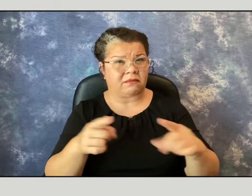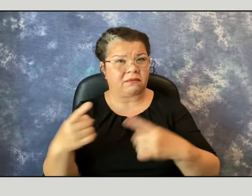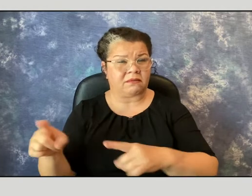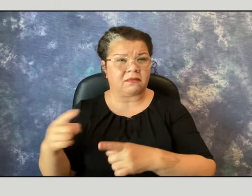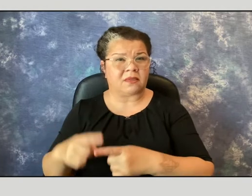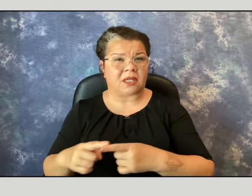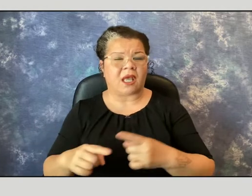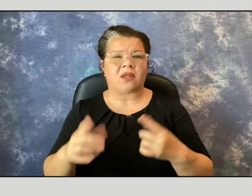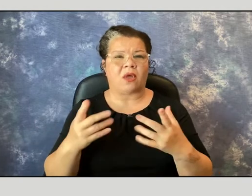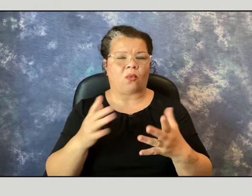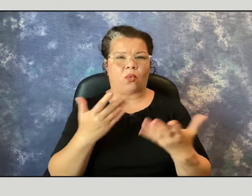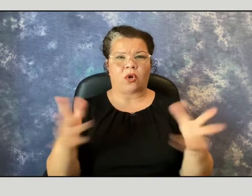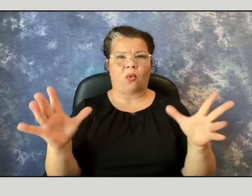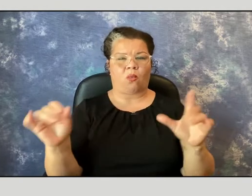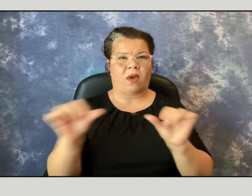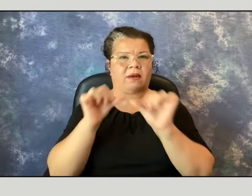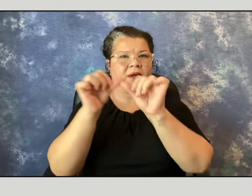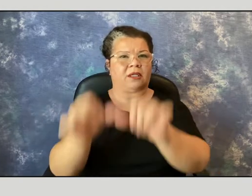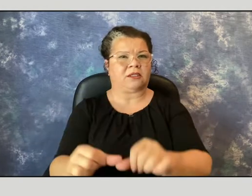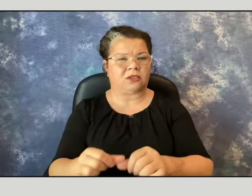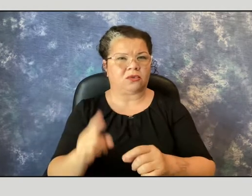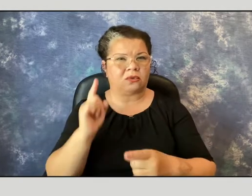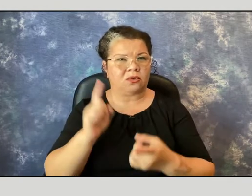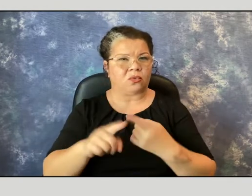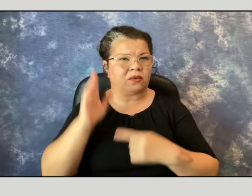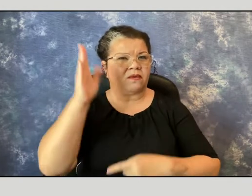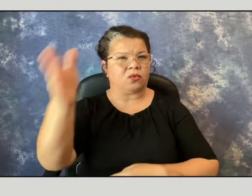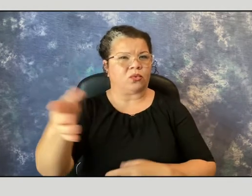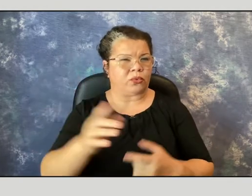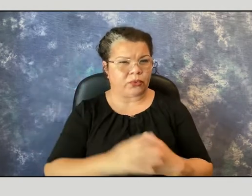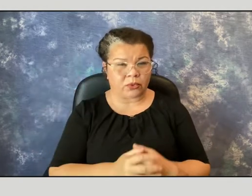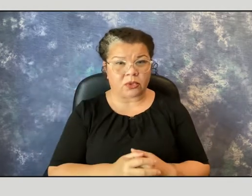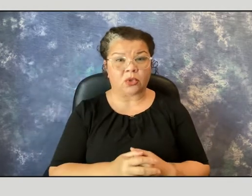So joining us today to discuss Puerto Rico now